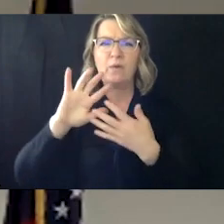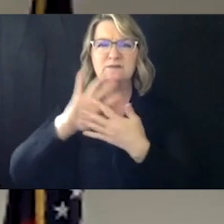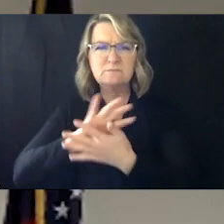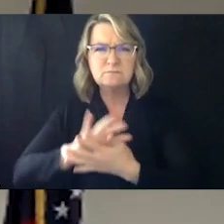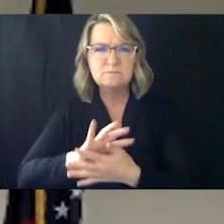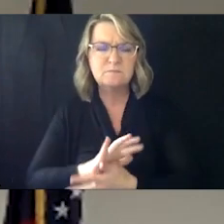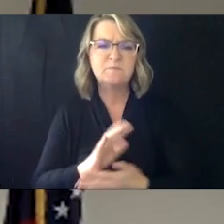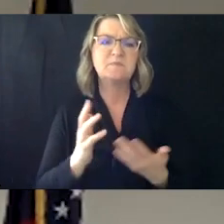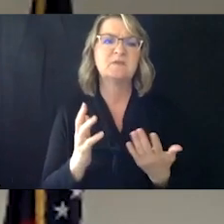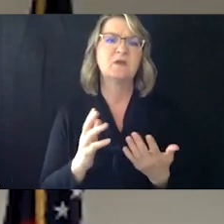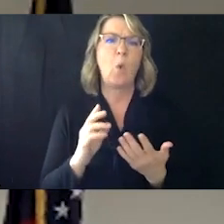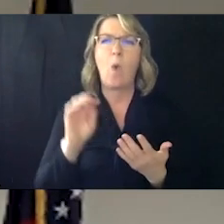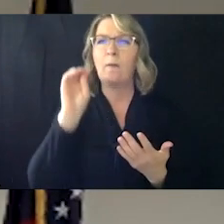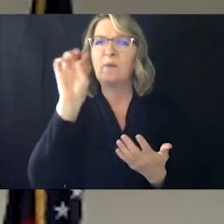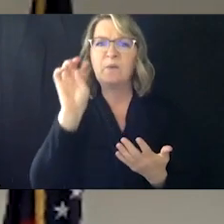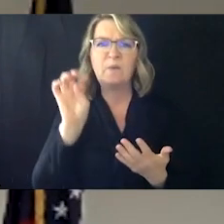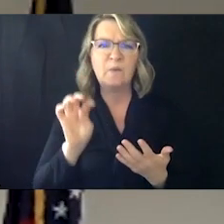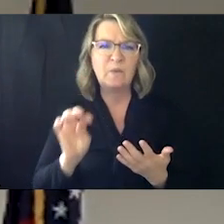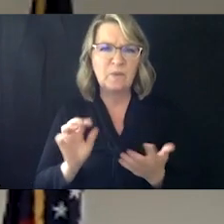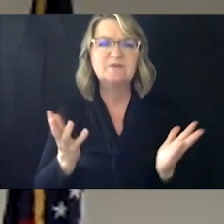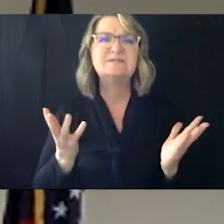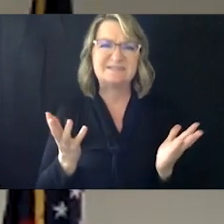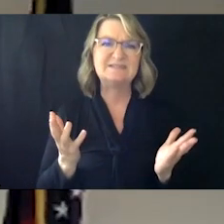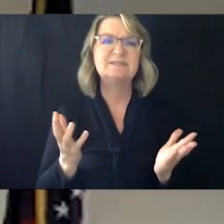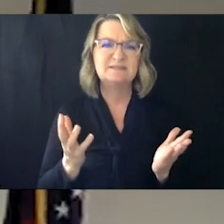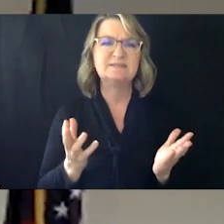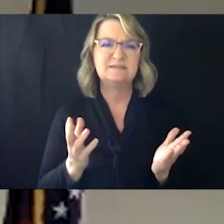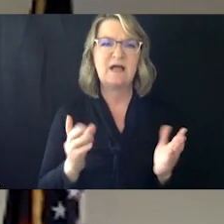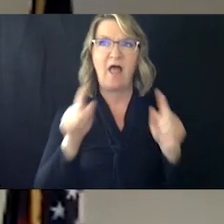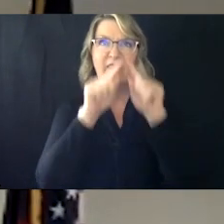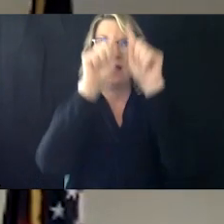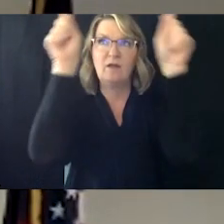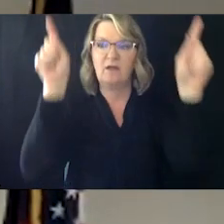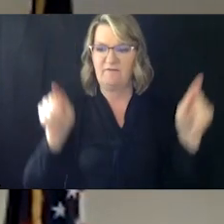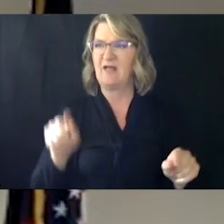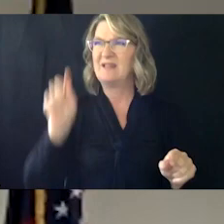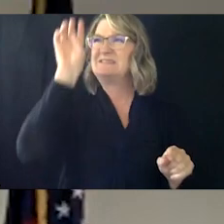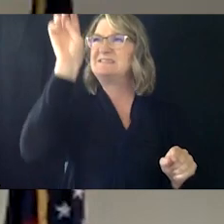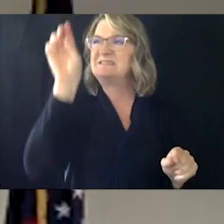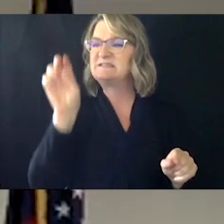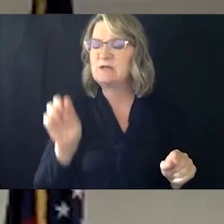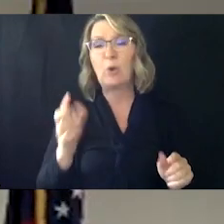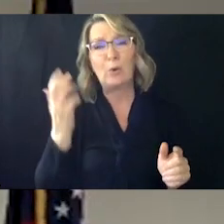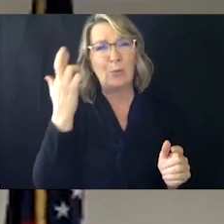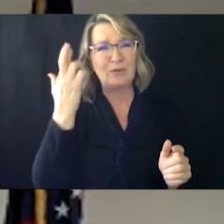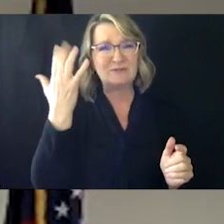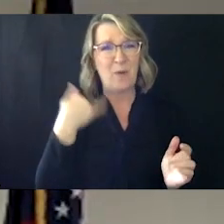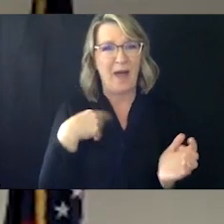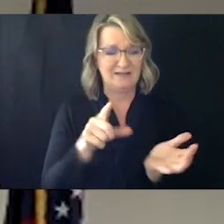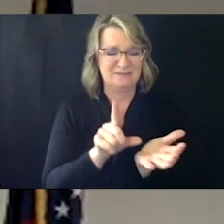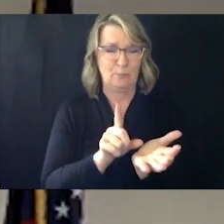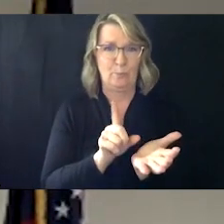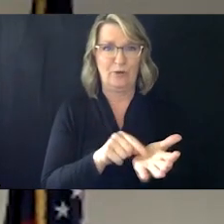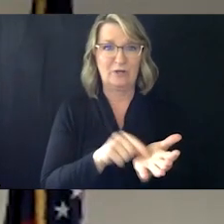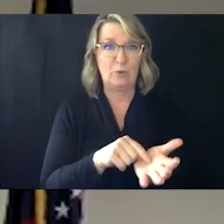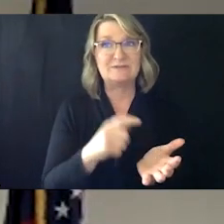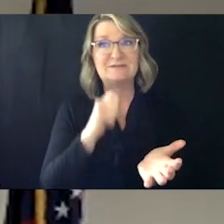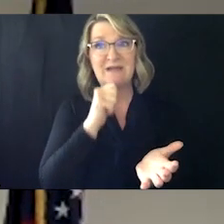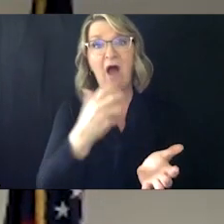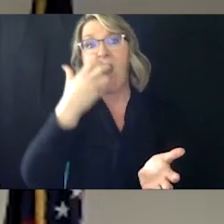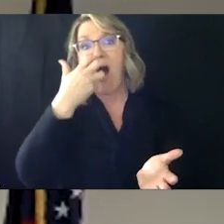like speckled timing marks that's just because the printer wasn't heating up enough to have